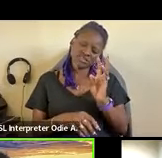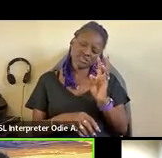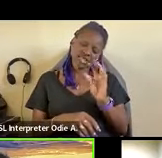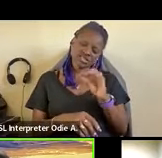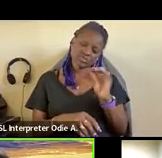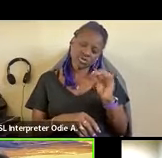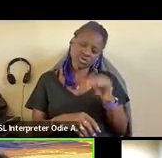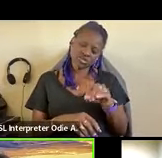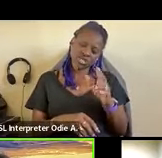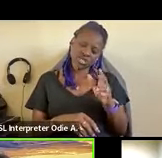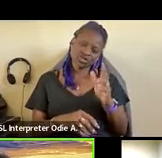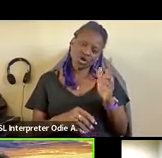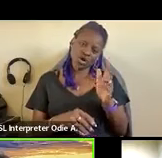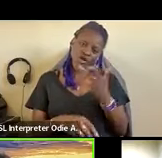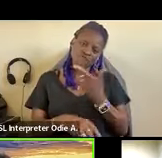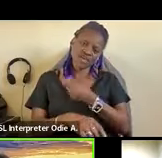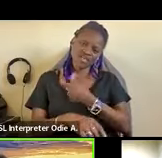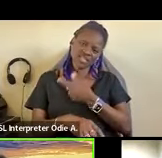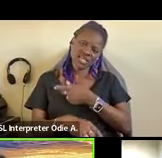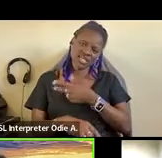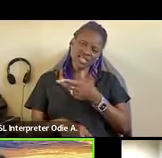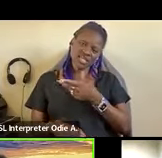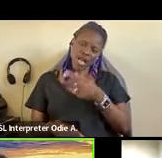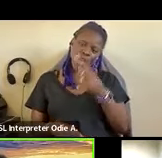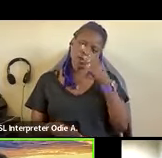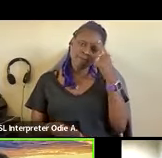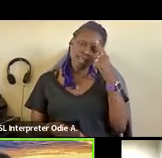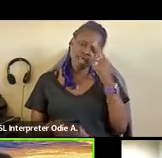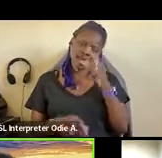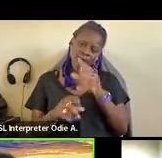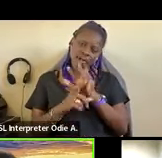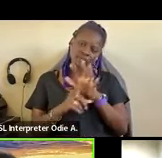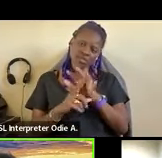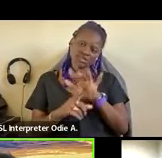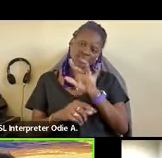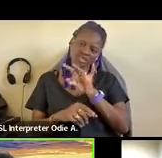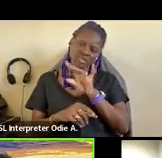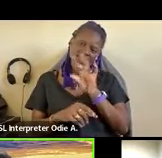Our black population is 87% fully vaccinated, and our Native Hawaiian and